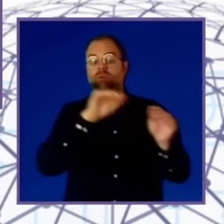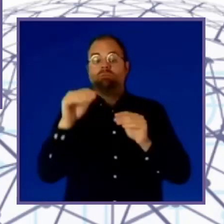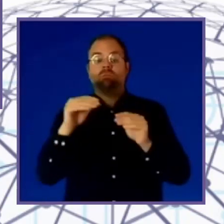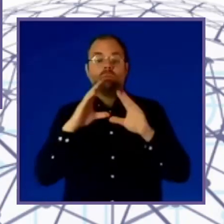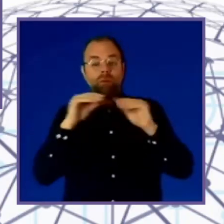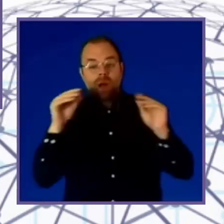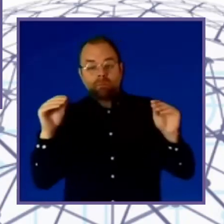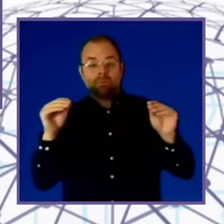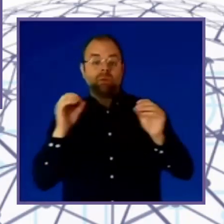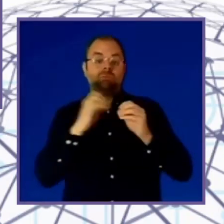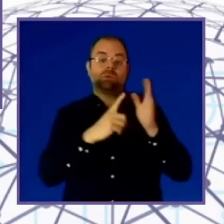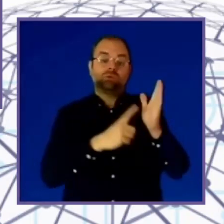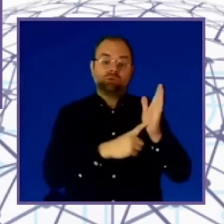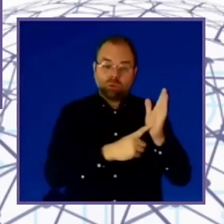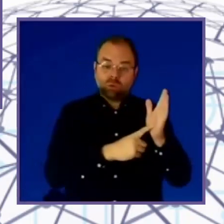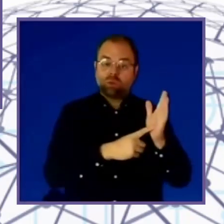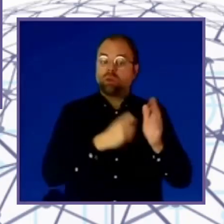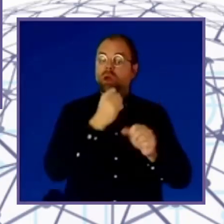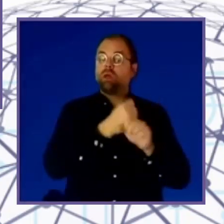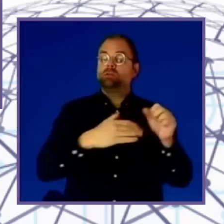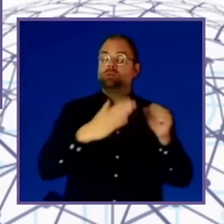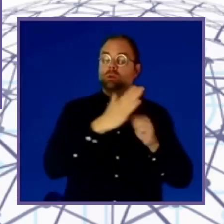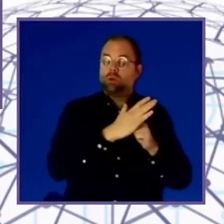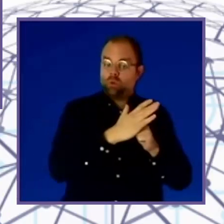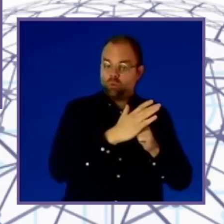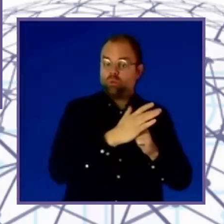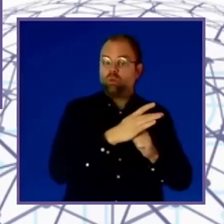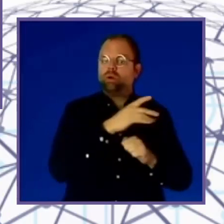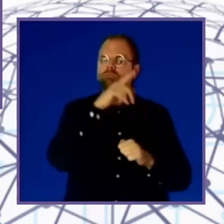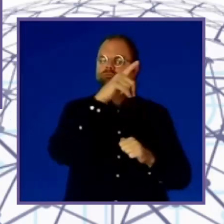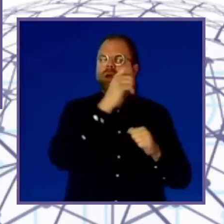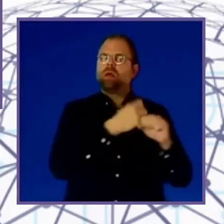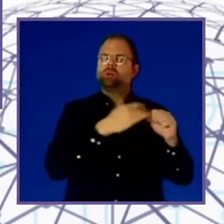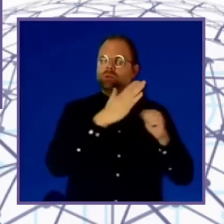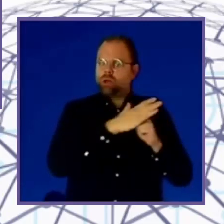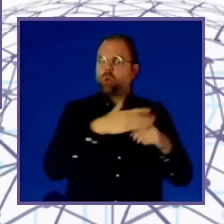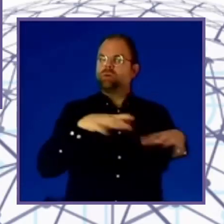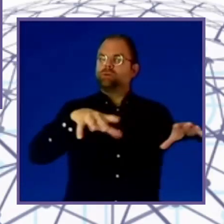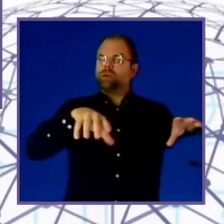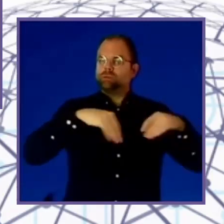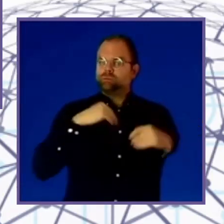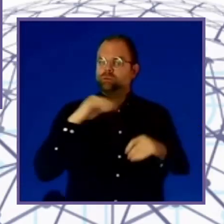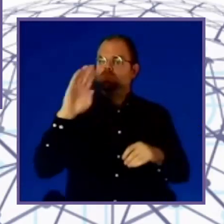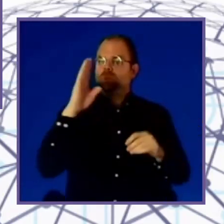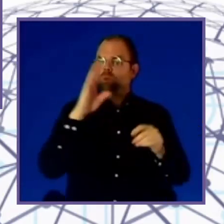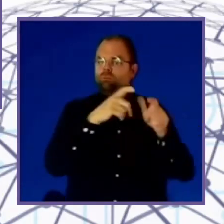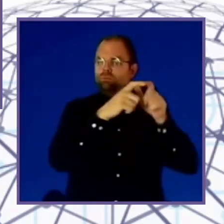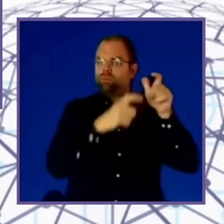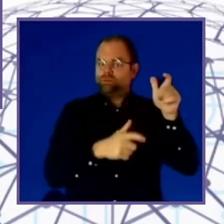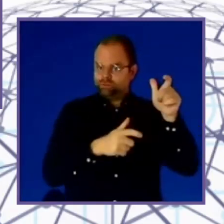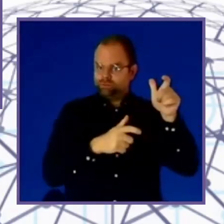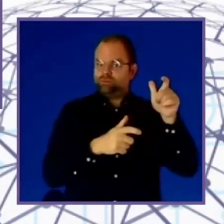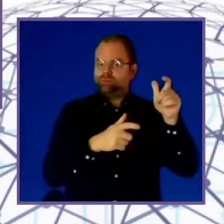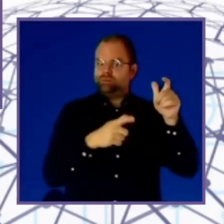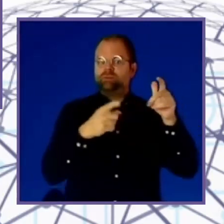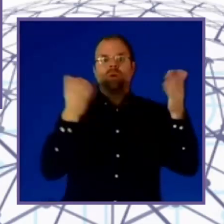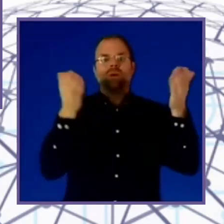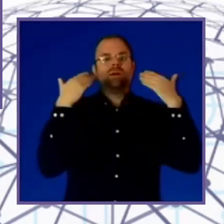living crisis, when we've already been the most disproportionately impacted. I believe this is